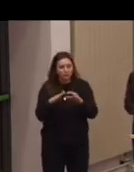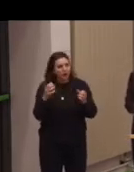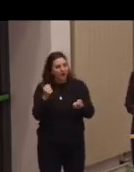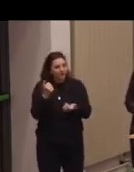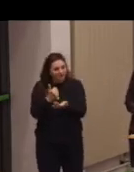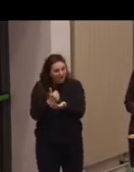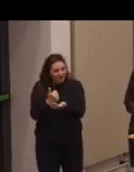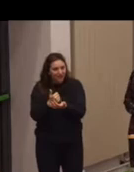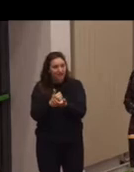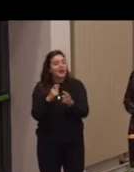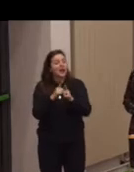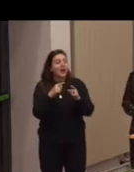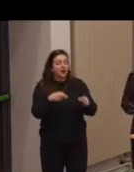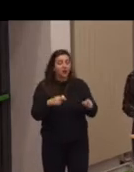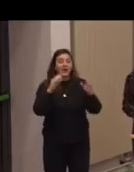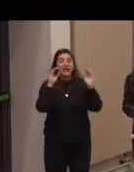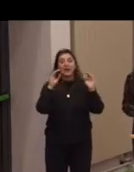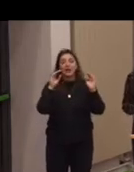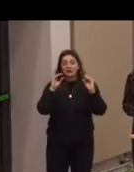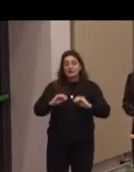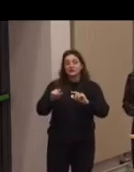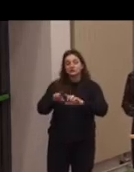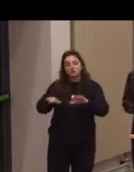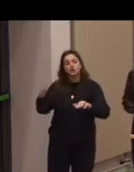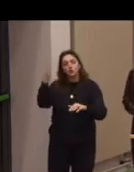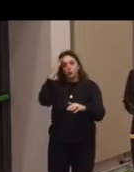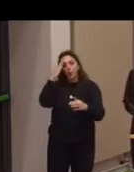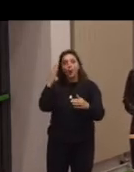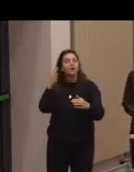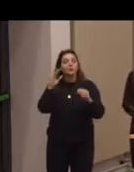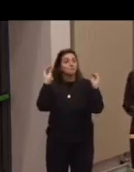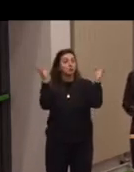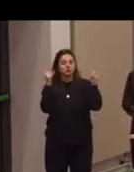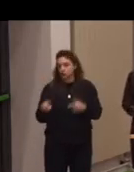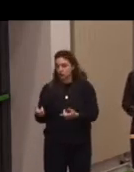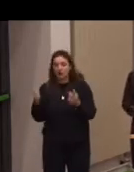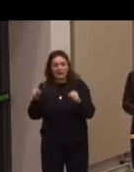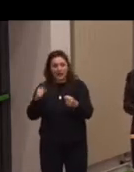preparedness actions. Teaching children how to respond in a case of an emergency. They're